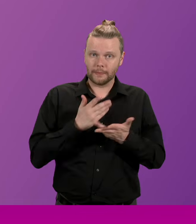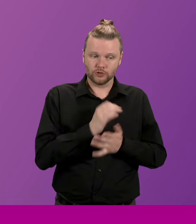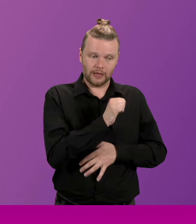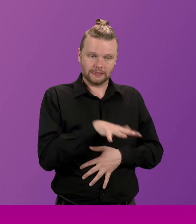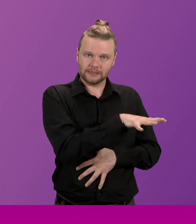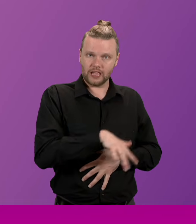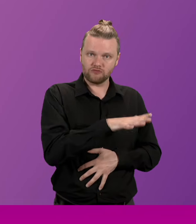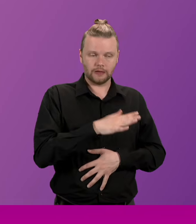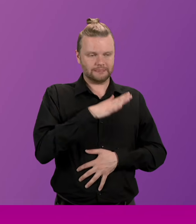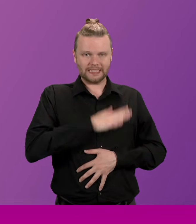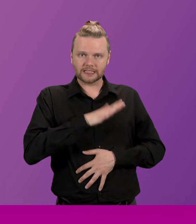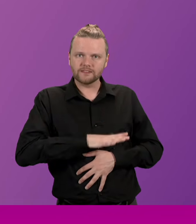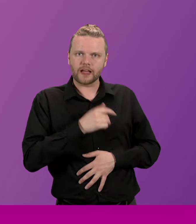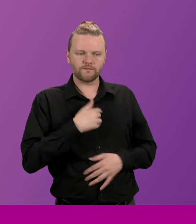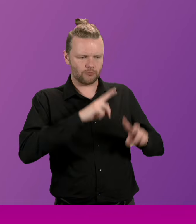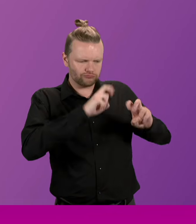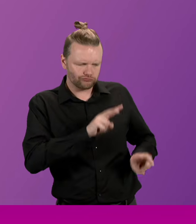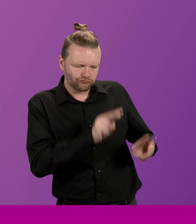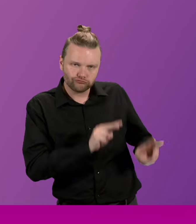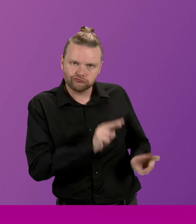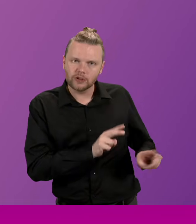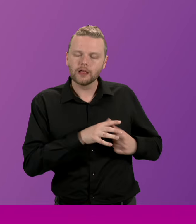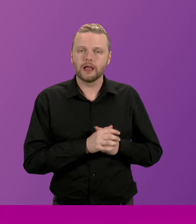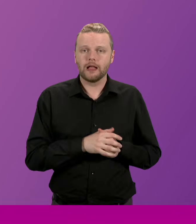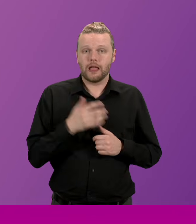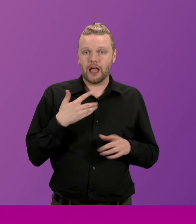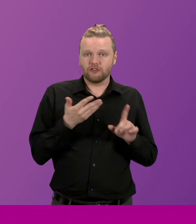are satisfied by the examination of the issues. I recognise the level of